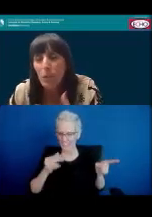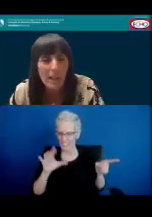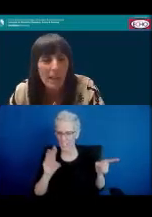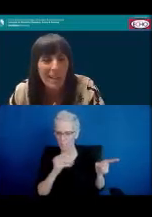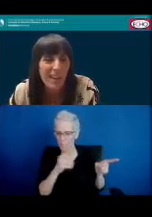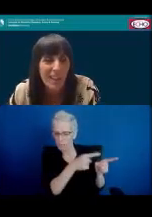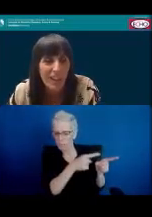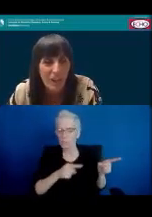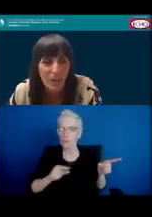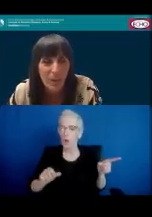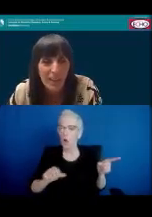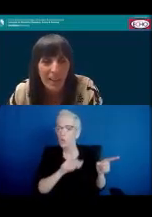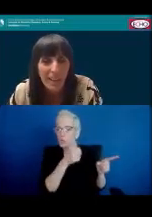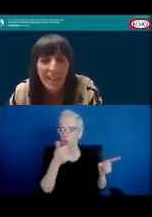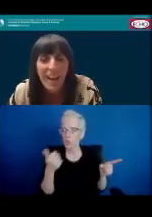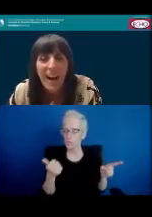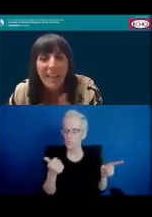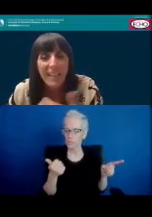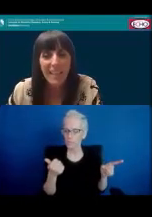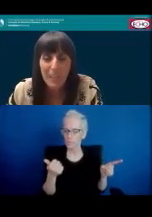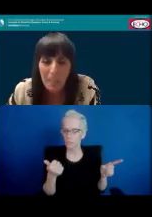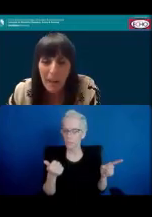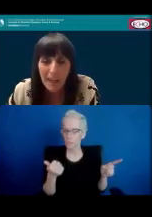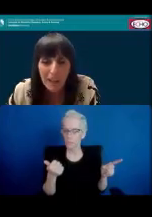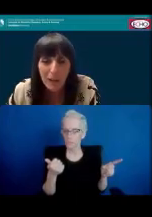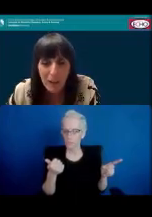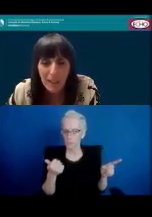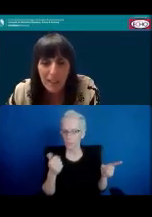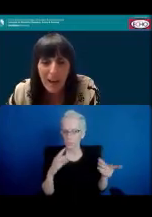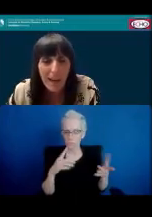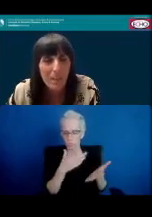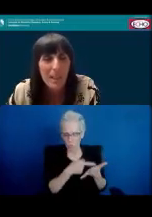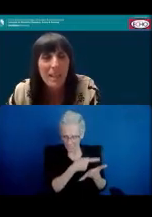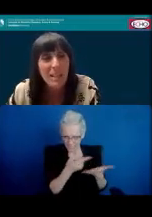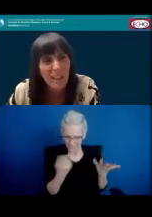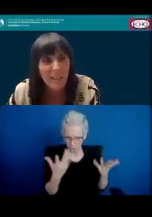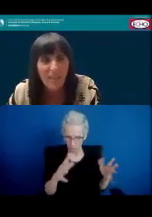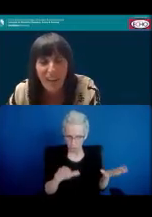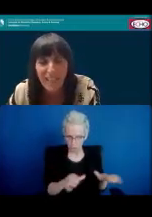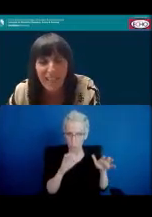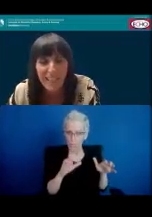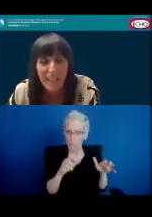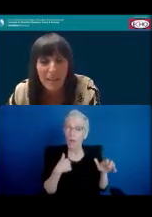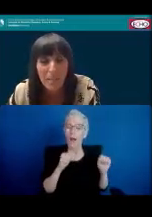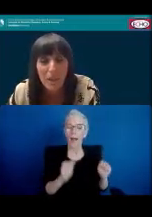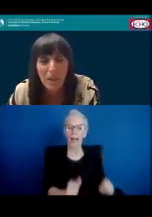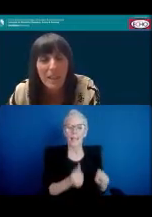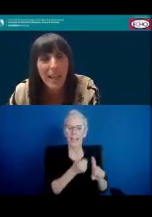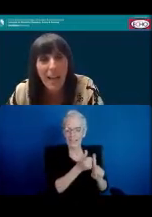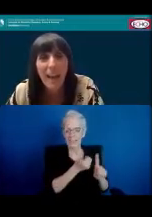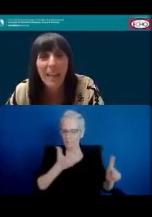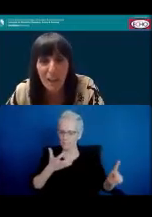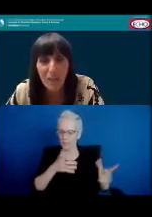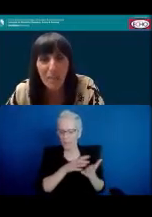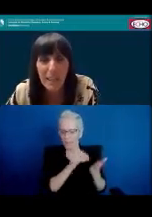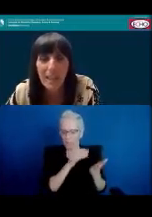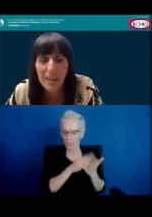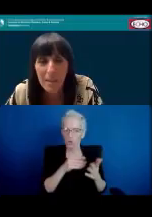what he's already doing, I can expand learning times instead of fighting him. And she's like, I think you've been telling me